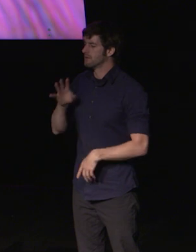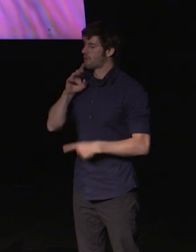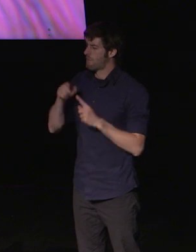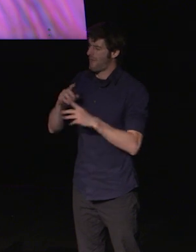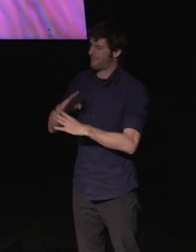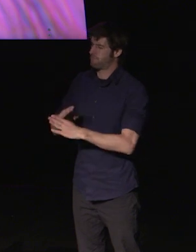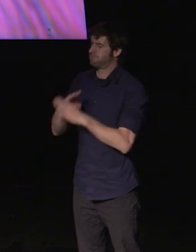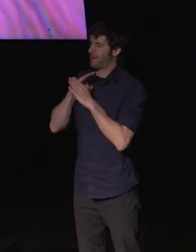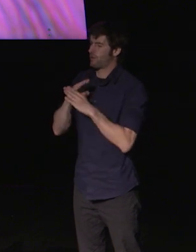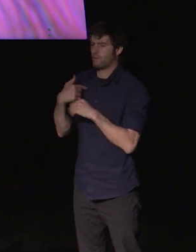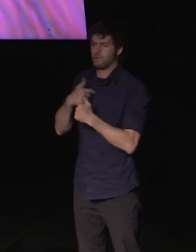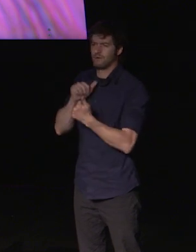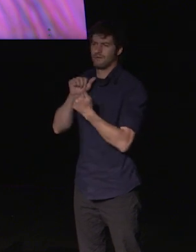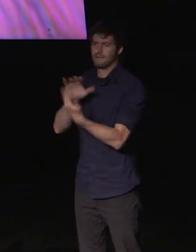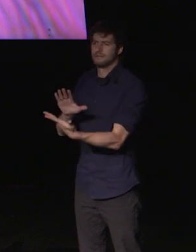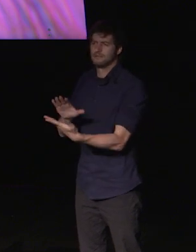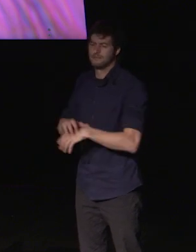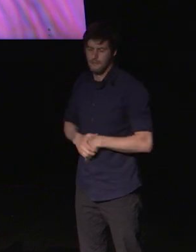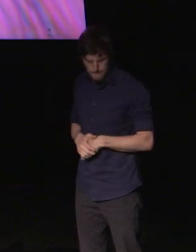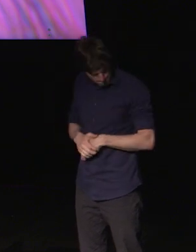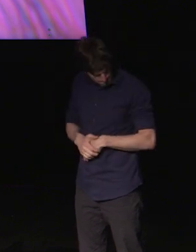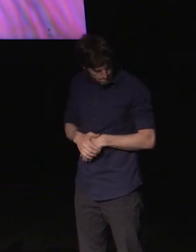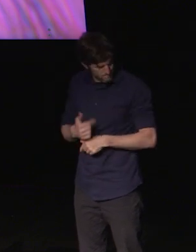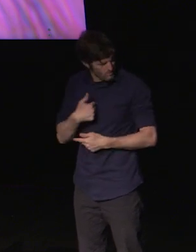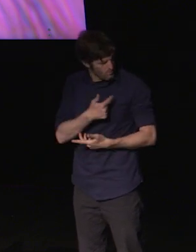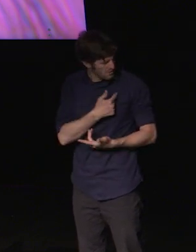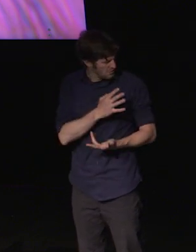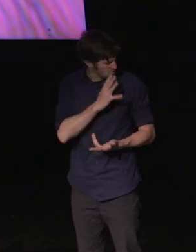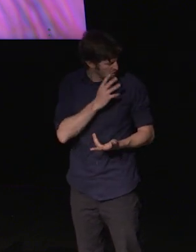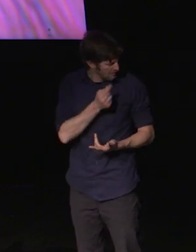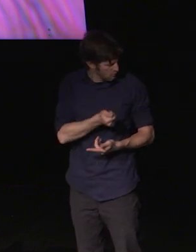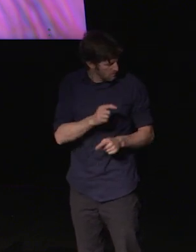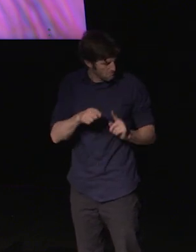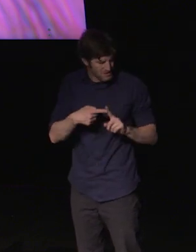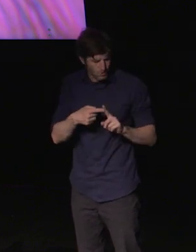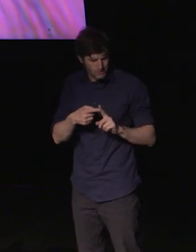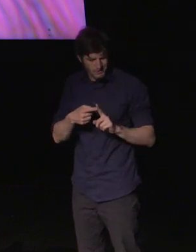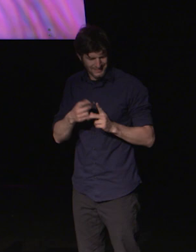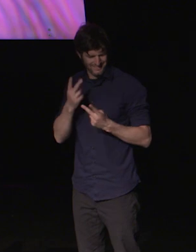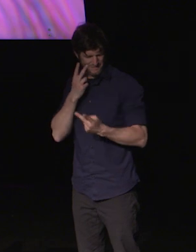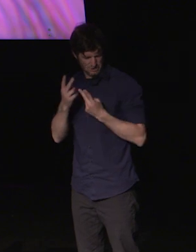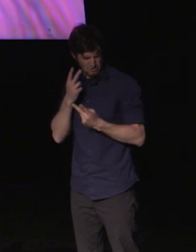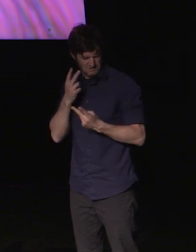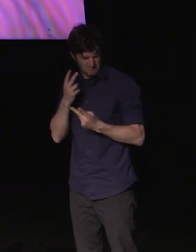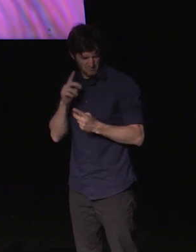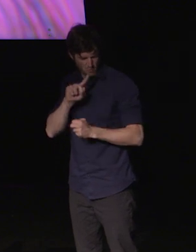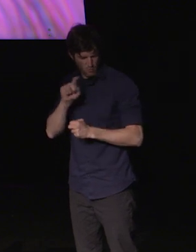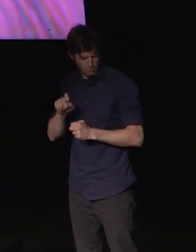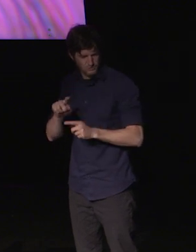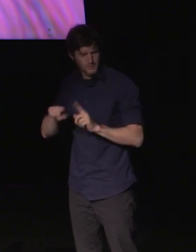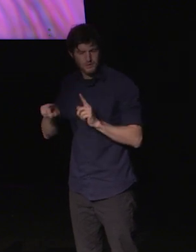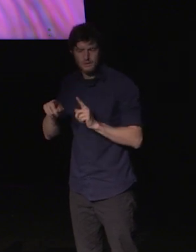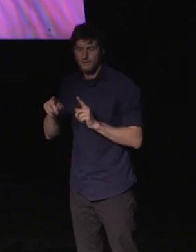With can touch a little bit about it on the vision specific questions. But in regards to video games